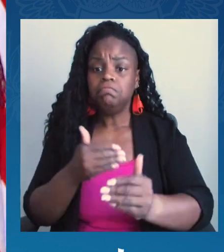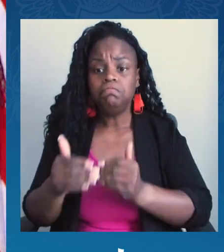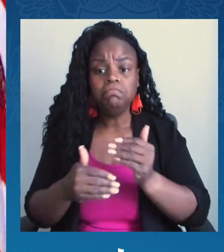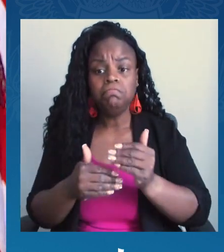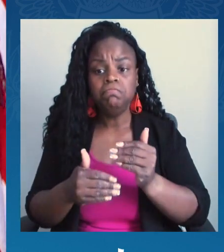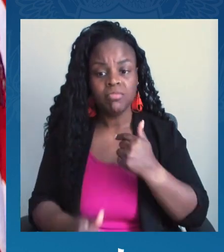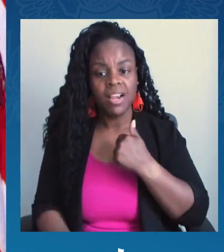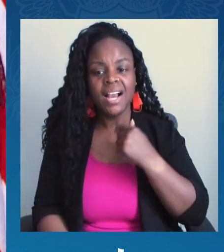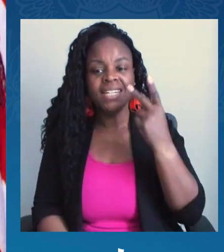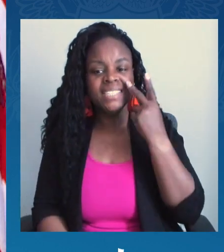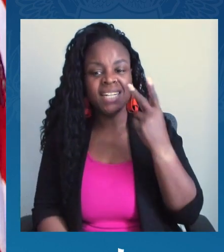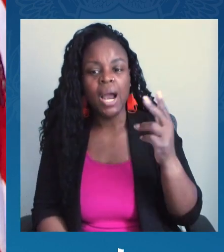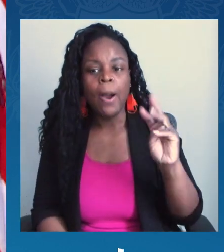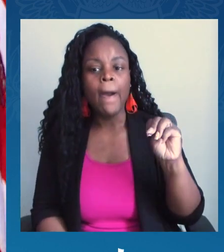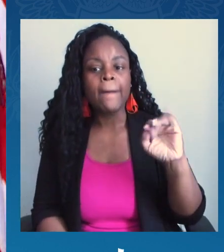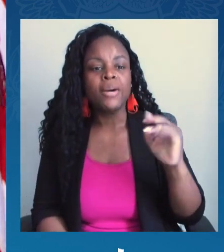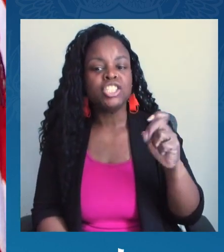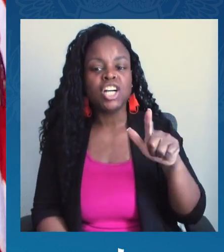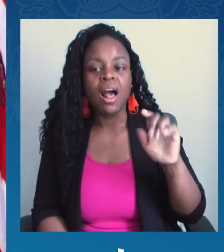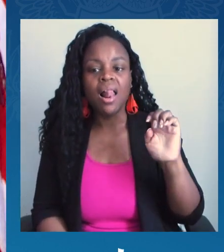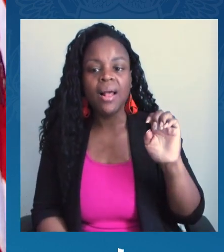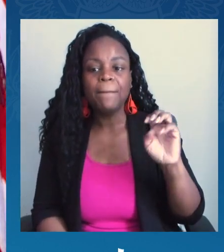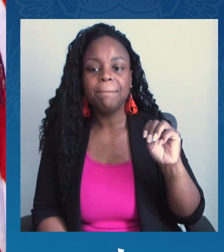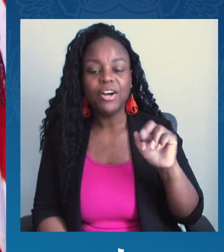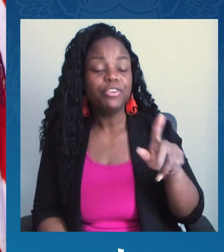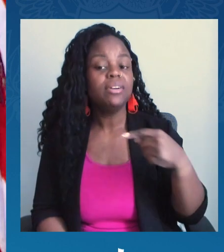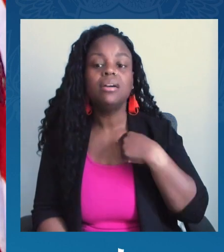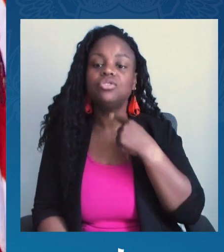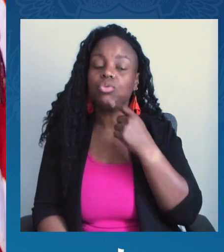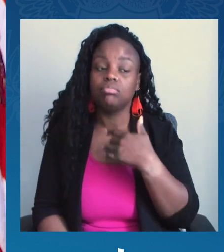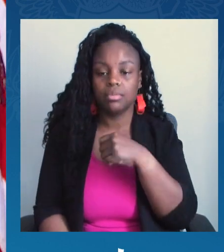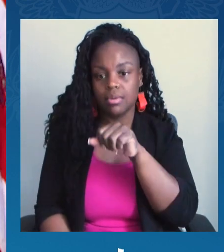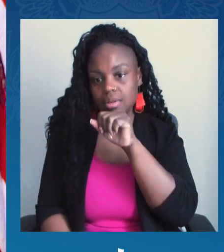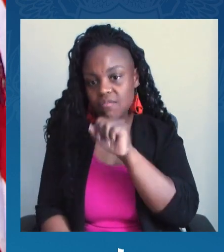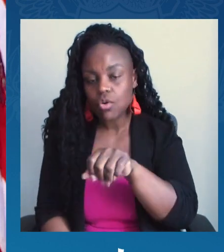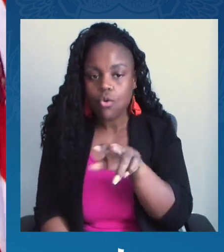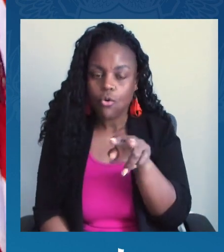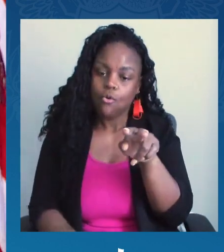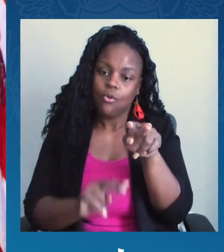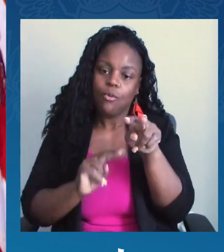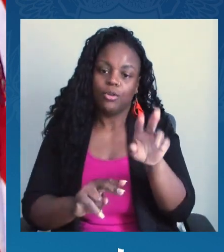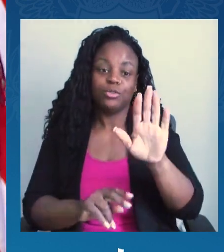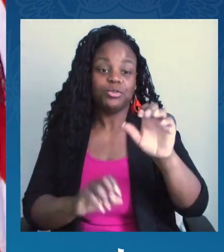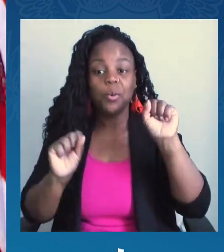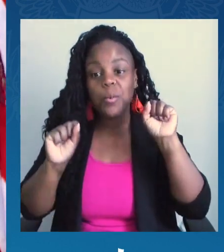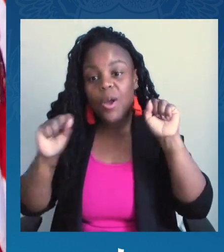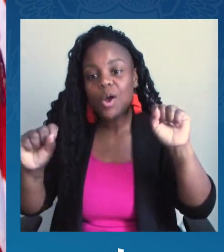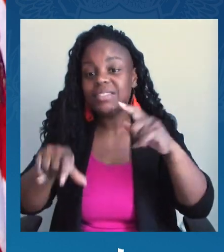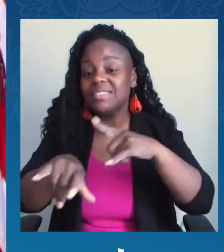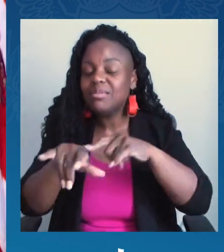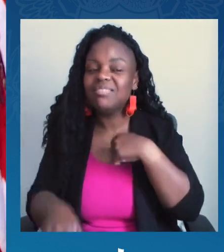and I told her I love watching her on Saturday mornings when I'm working out. But I think it's important that